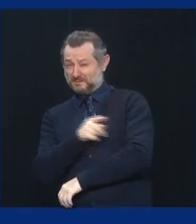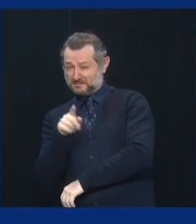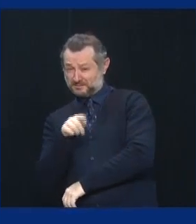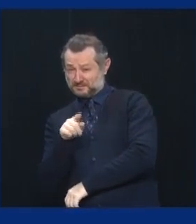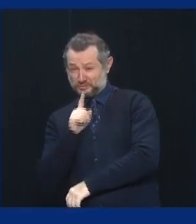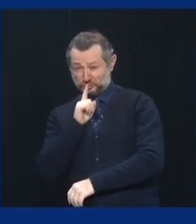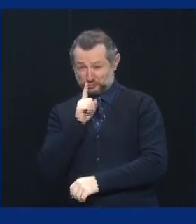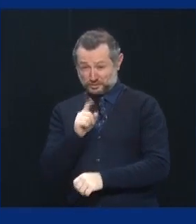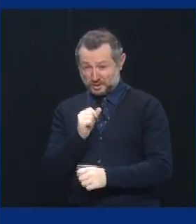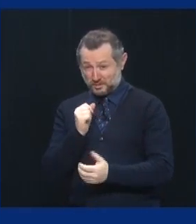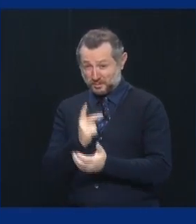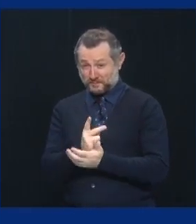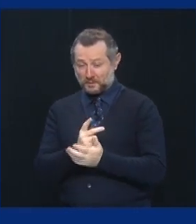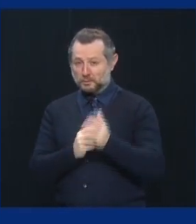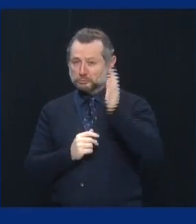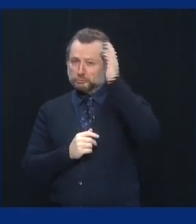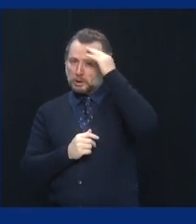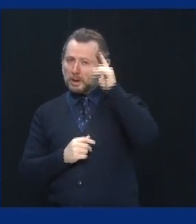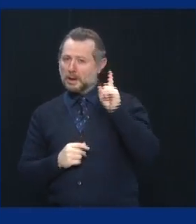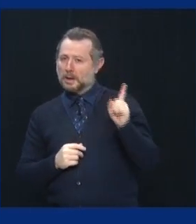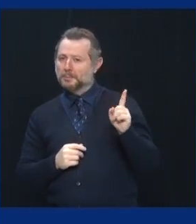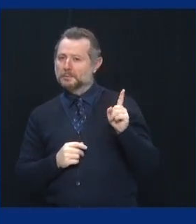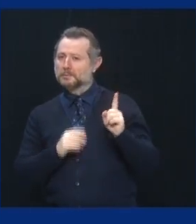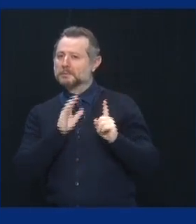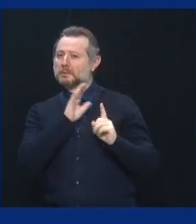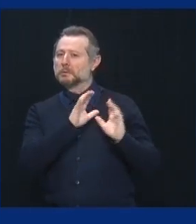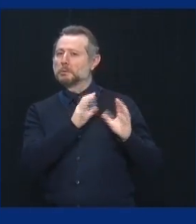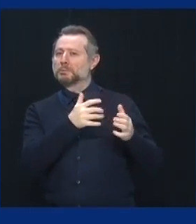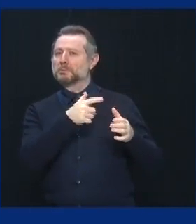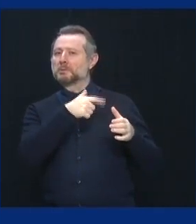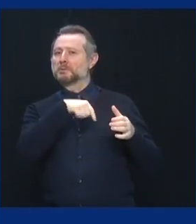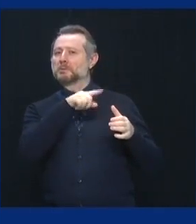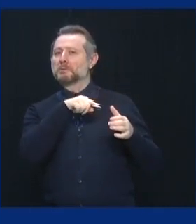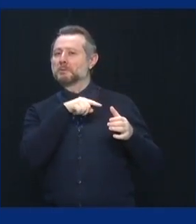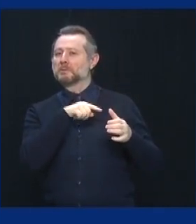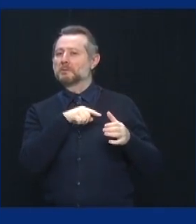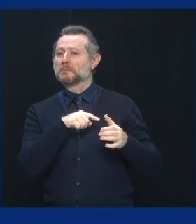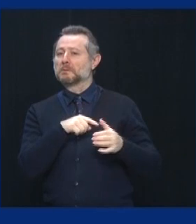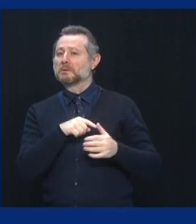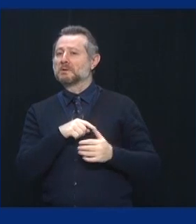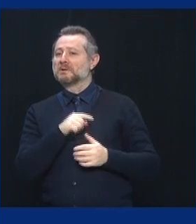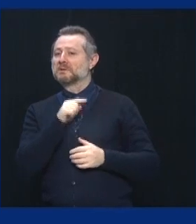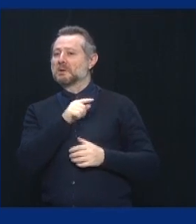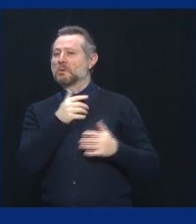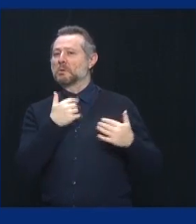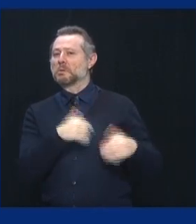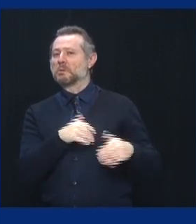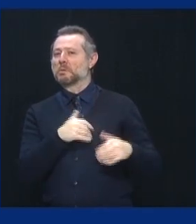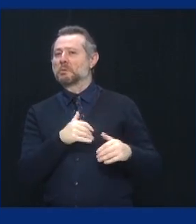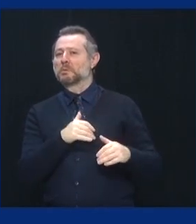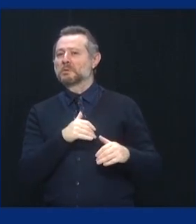WE WILL GET ACCESS. THE BLACK AND LATINO COMMUNITY IS SKEPTICAL OF A VACCINE APPROVED BY THE PRESIDENT TRUMP